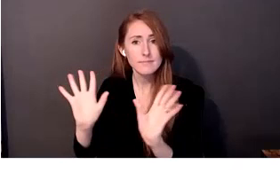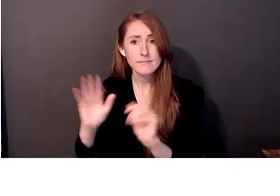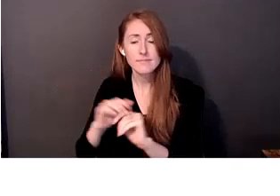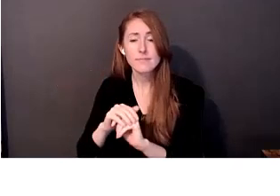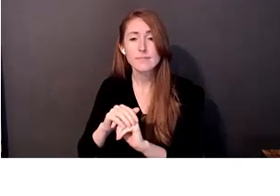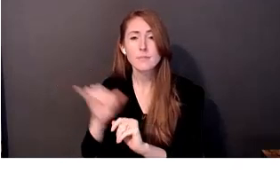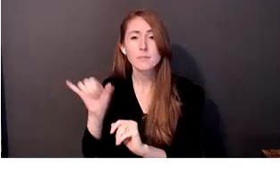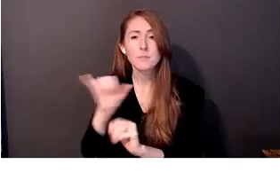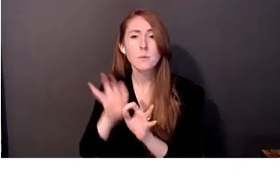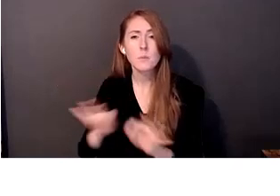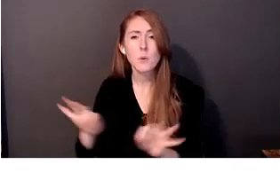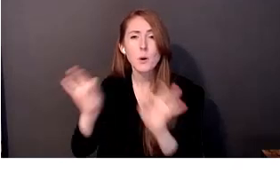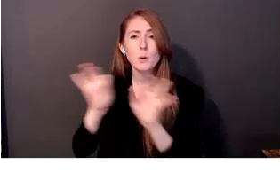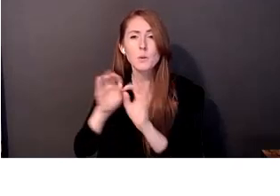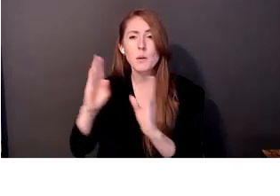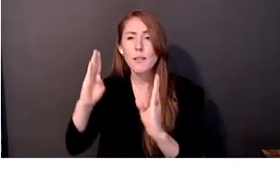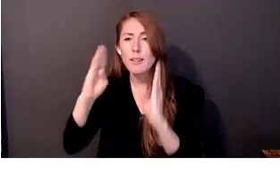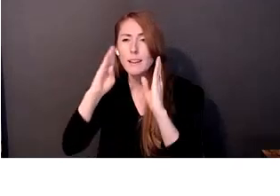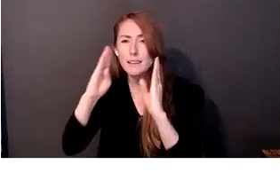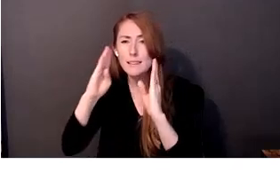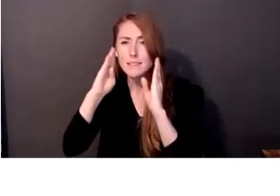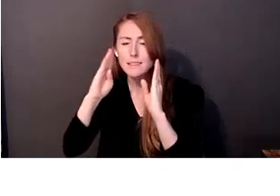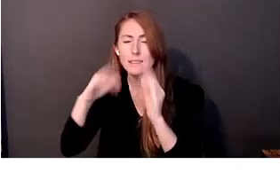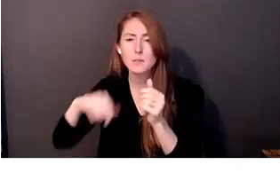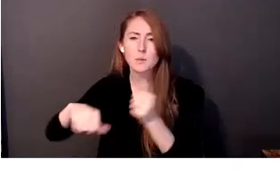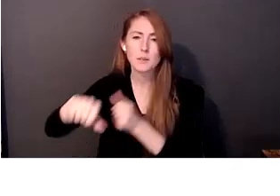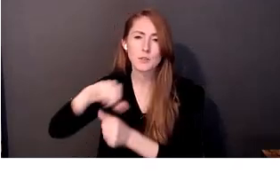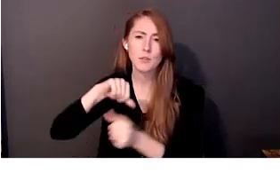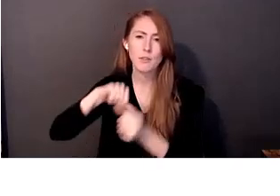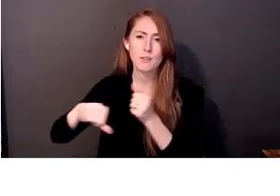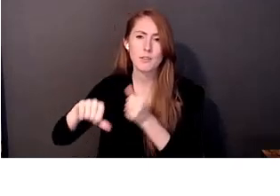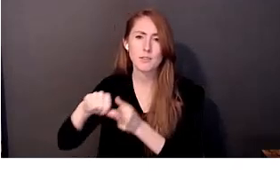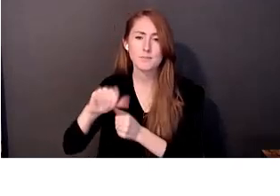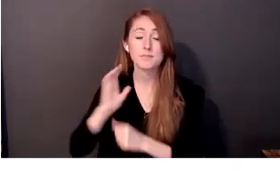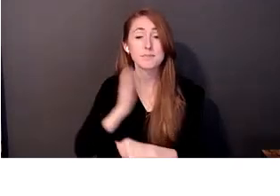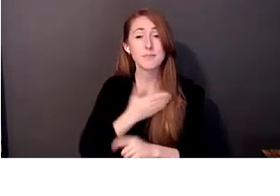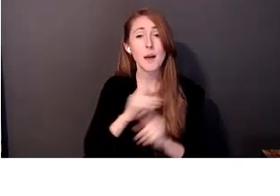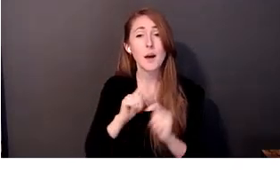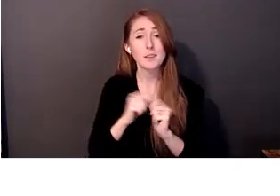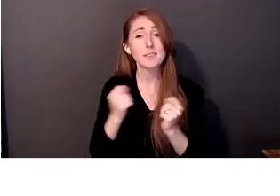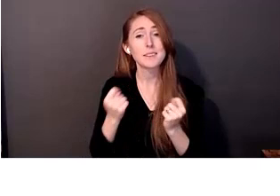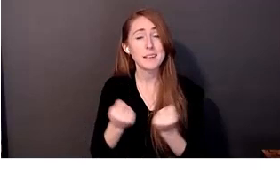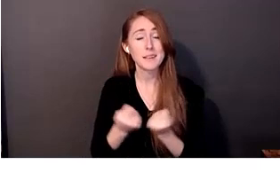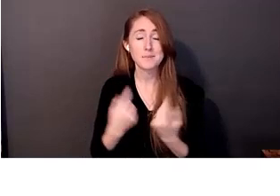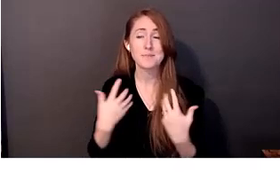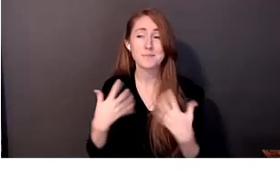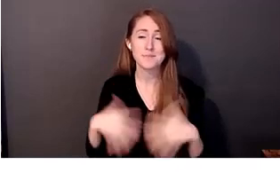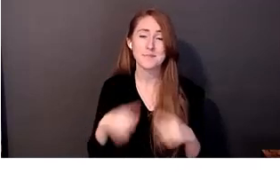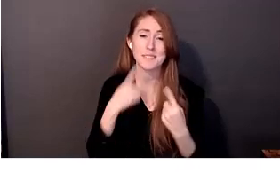So I think our team was very successful regarding to that.